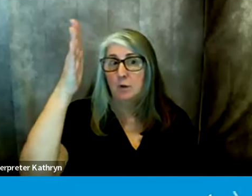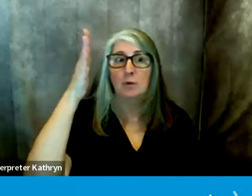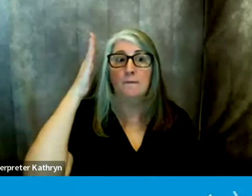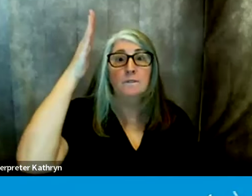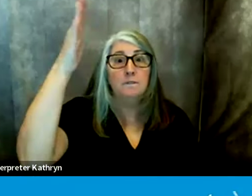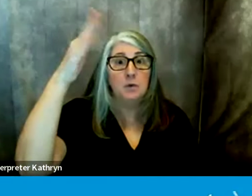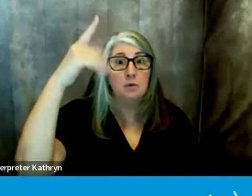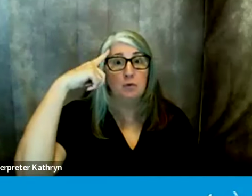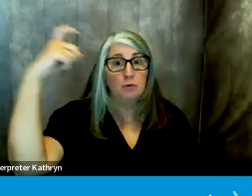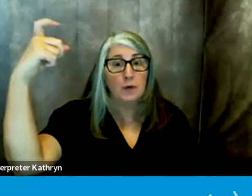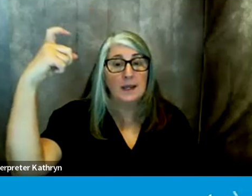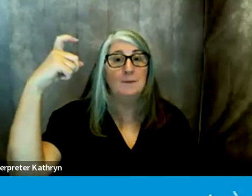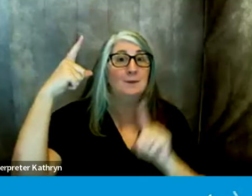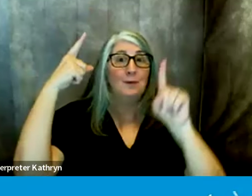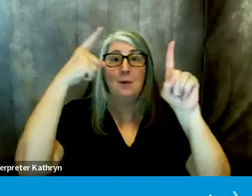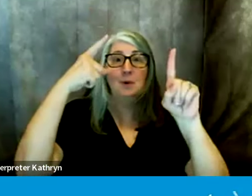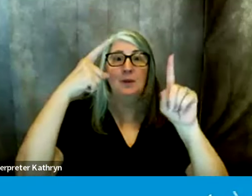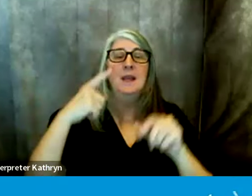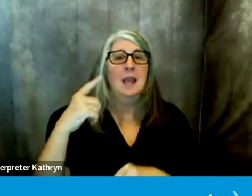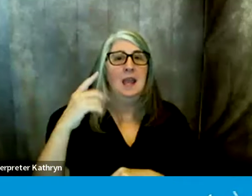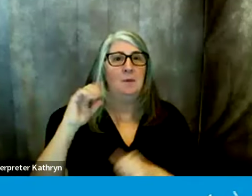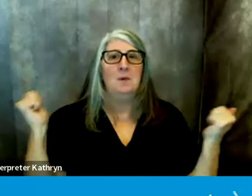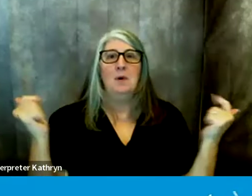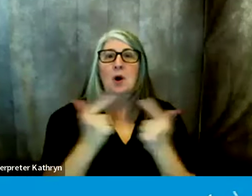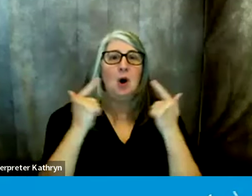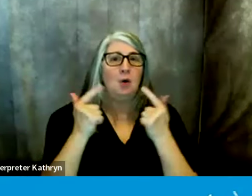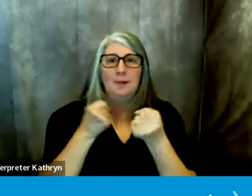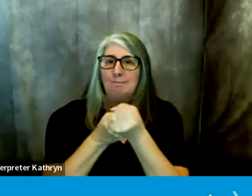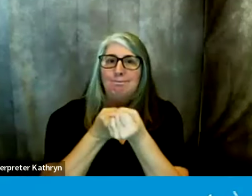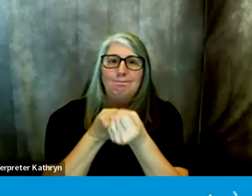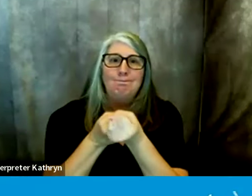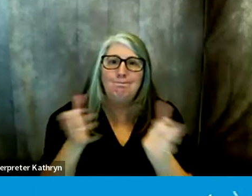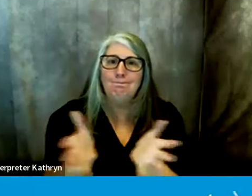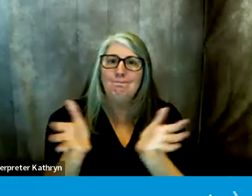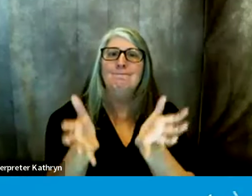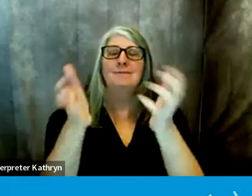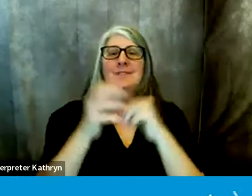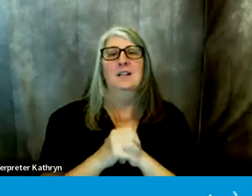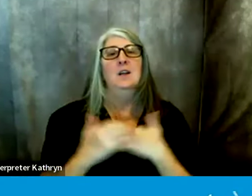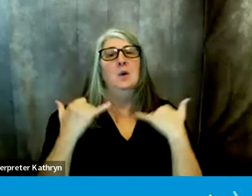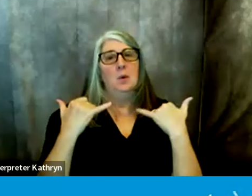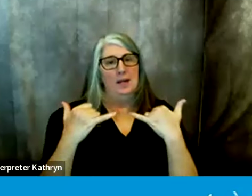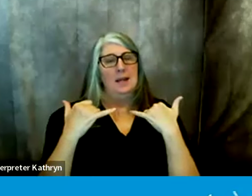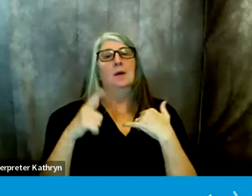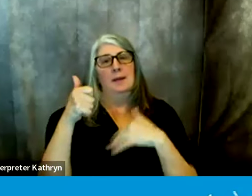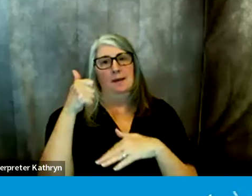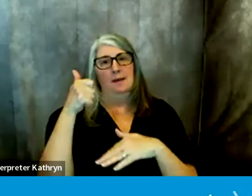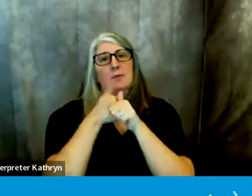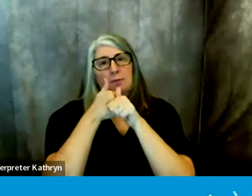And we will all be standing behind you pushing you along. But right now we're under the umbrella. Okay, here's a very specific question